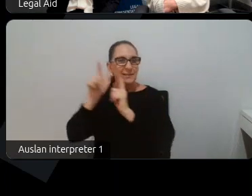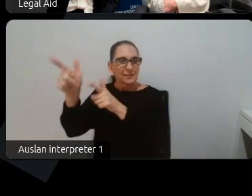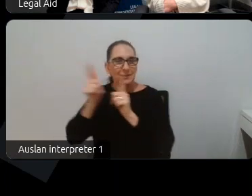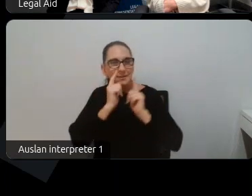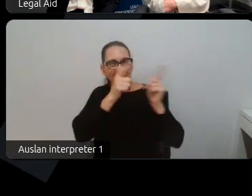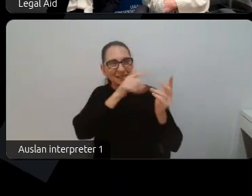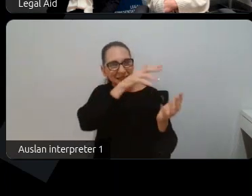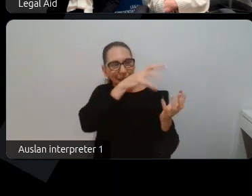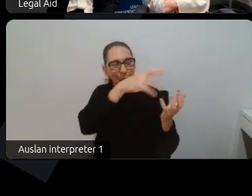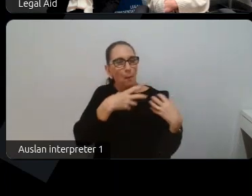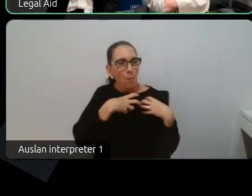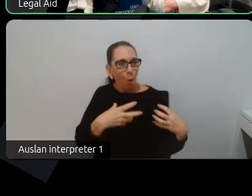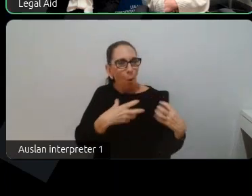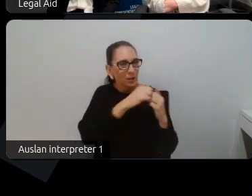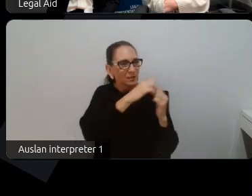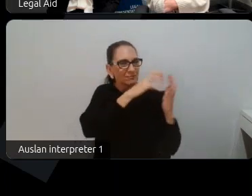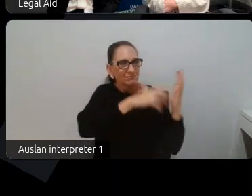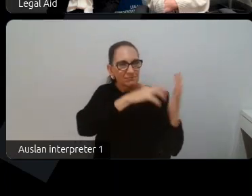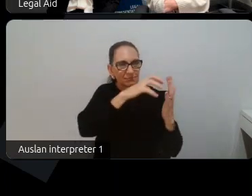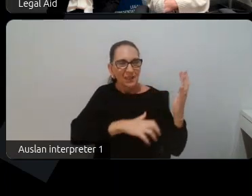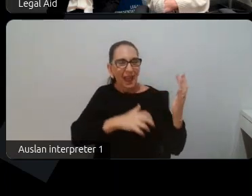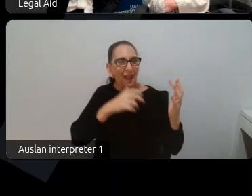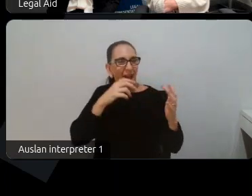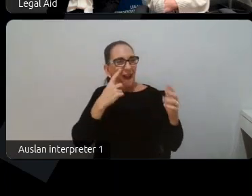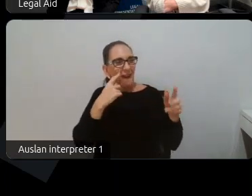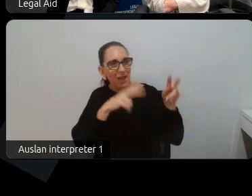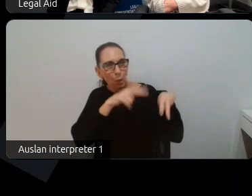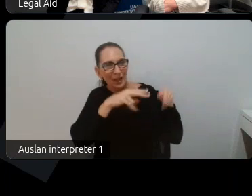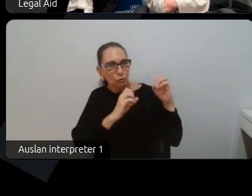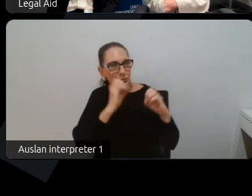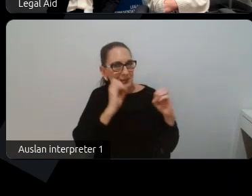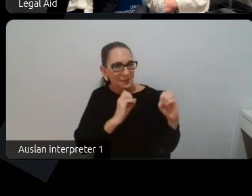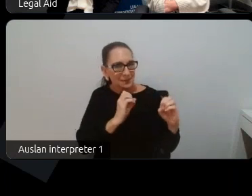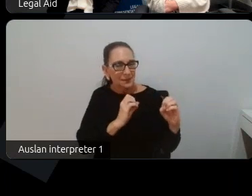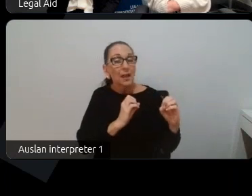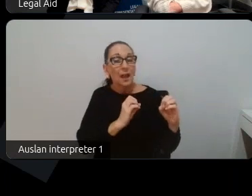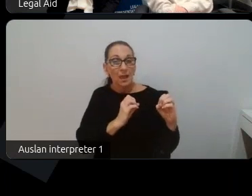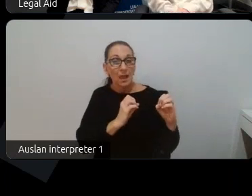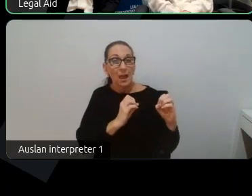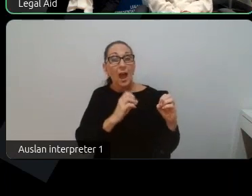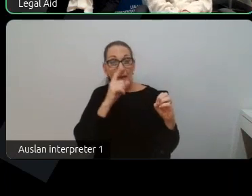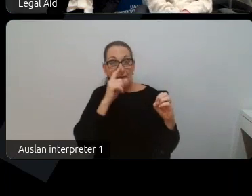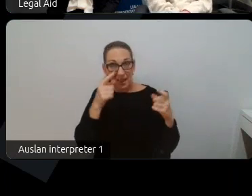valuations. So after that initial conference they can have a break and come back perhaps a